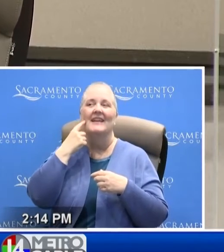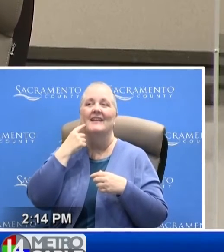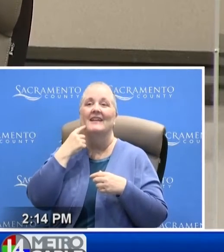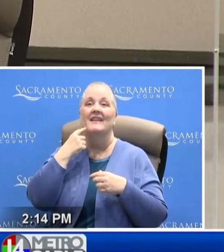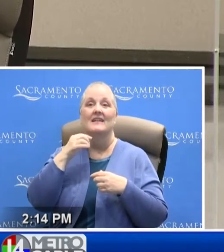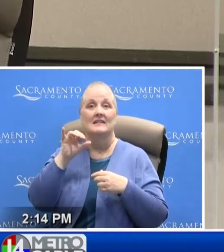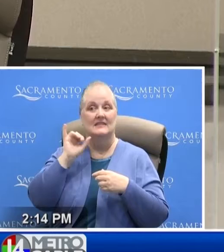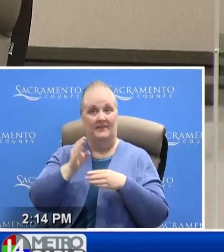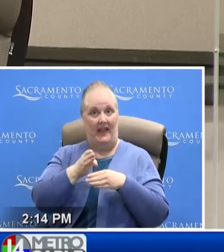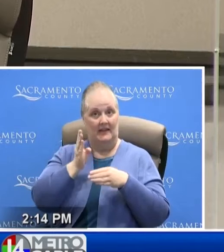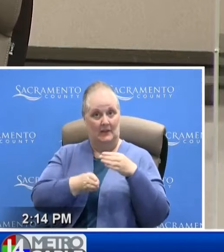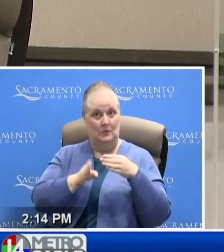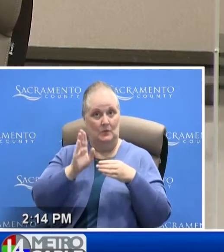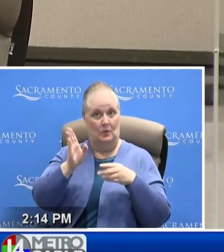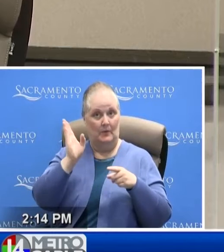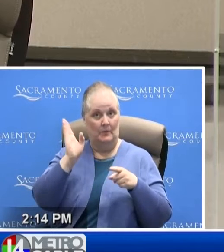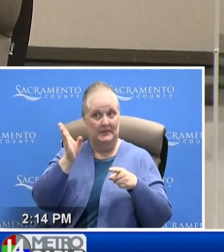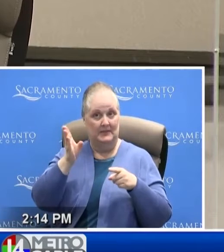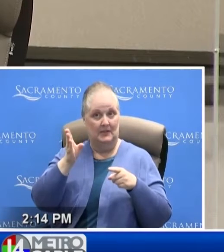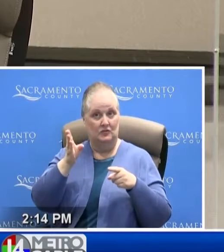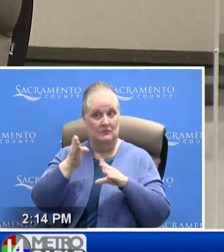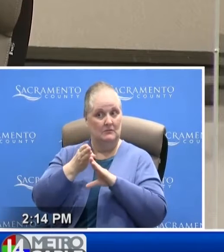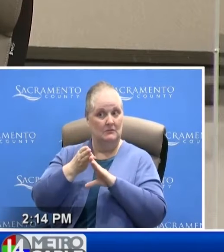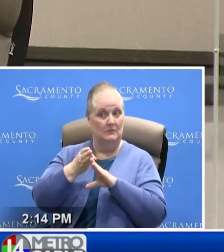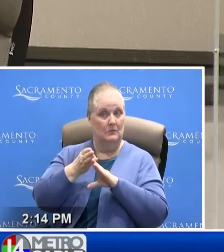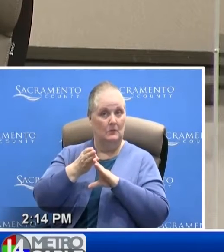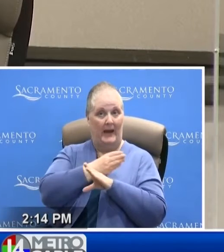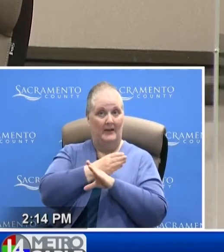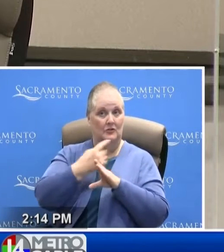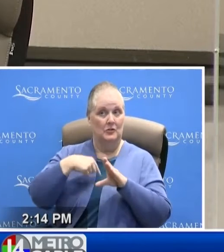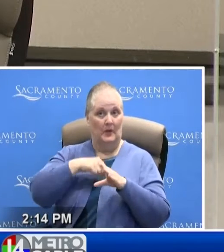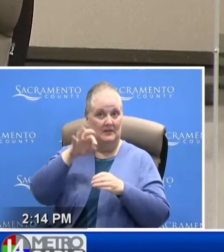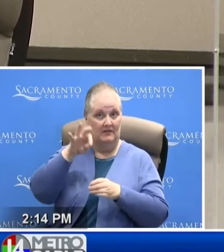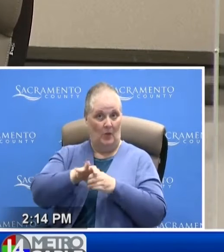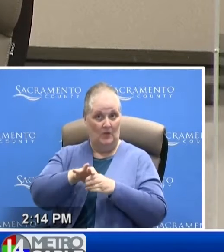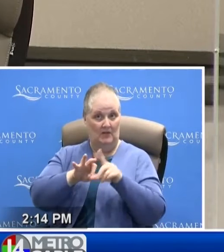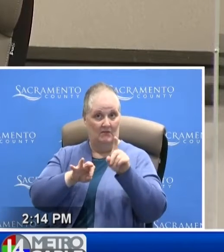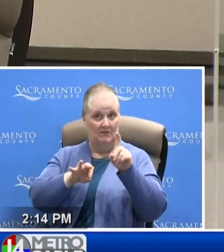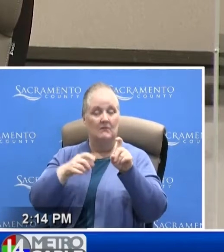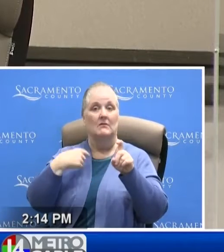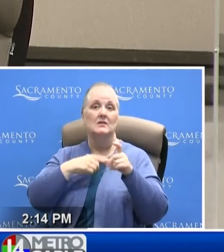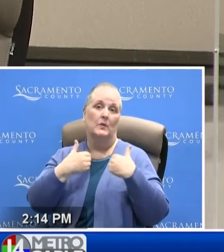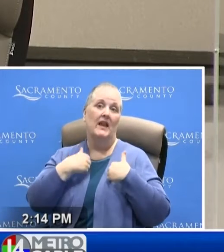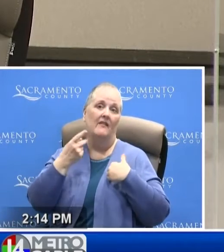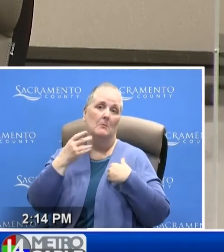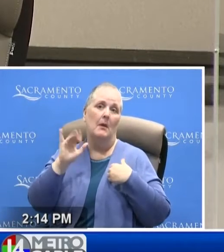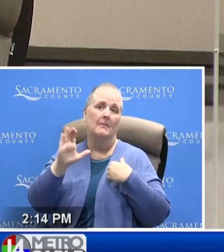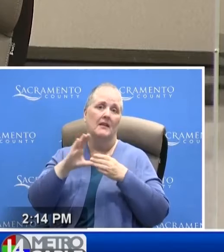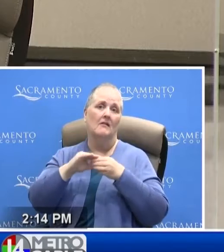conclude your presentation prior to us voting? We do have some public comment also.